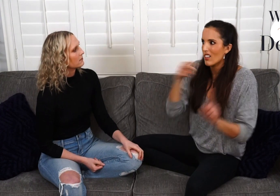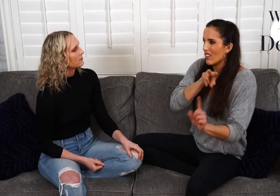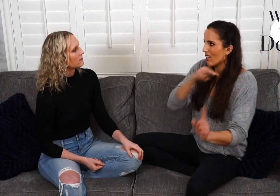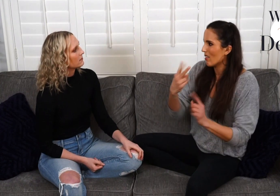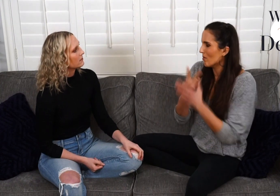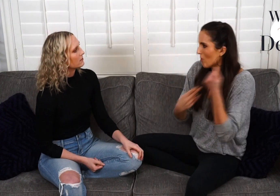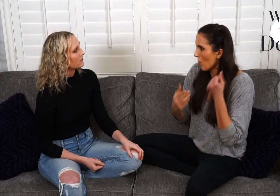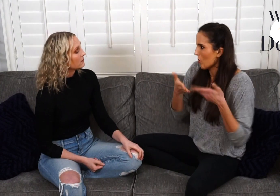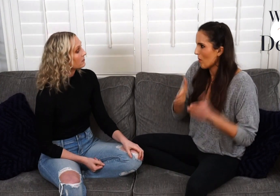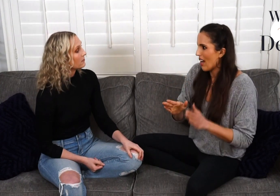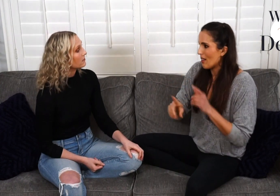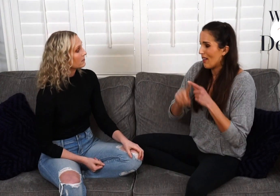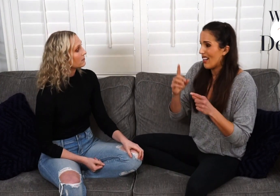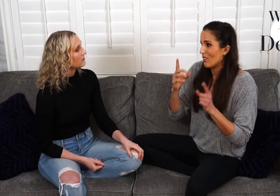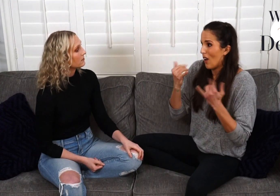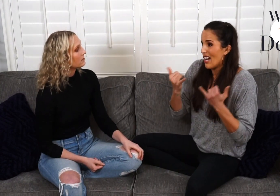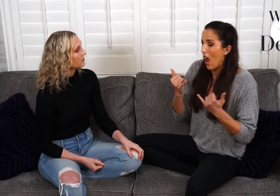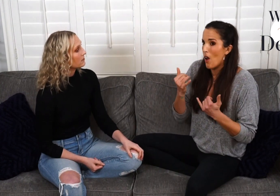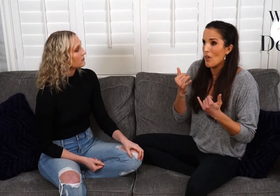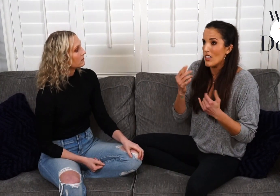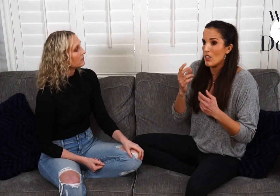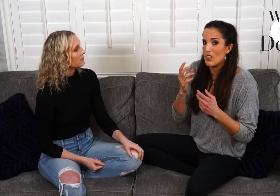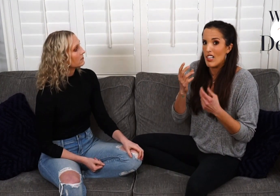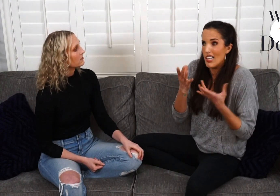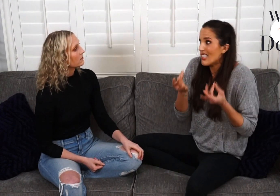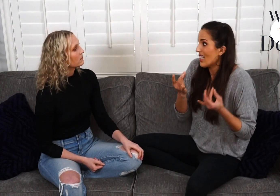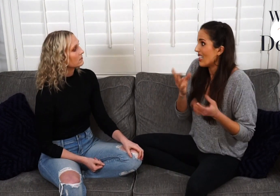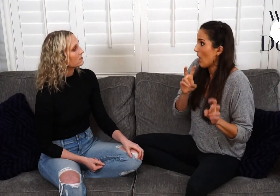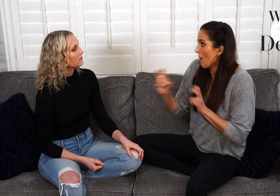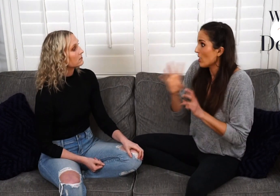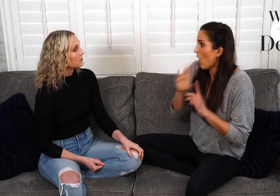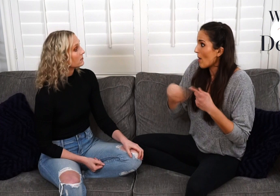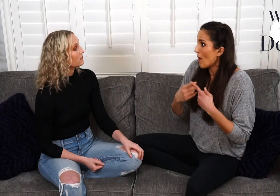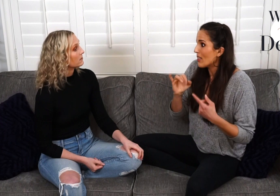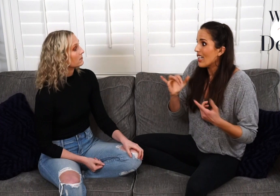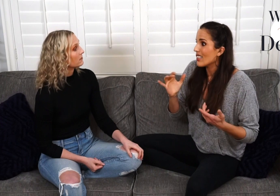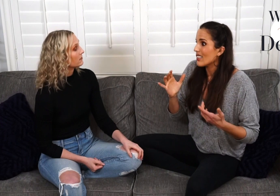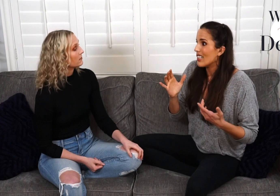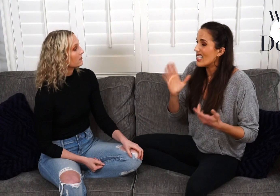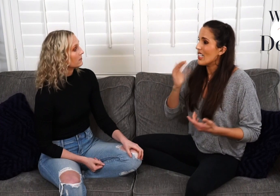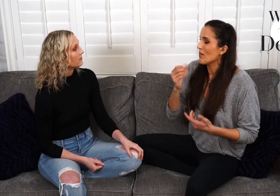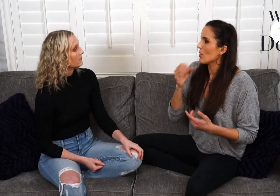be perceived in both ways. But right now it's just it's a sticky topic to talk about because